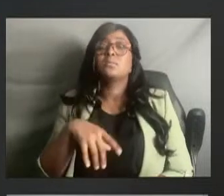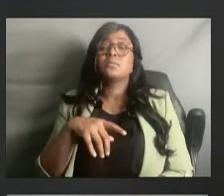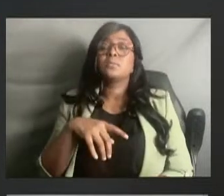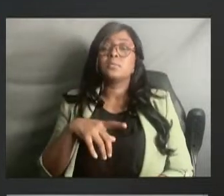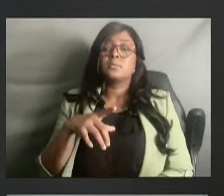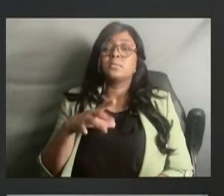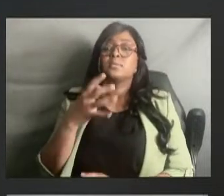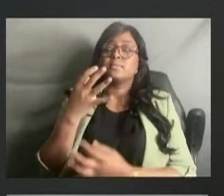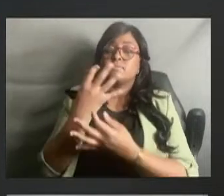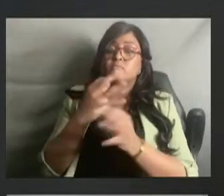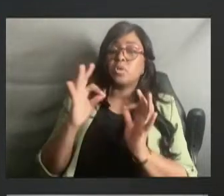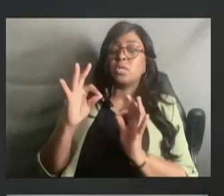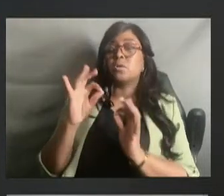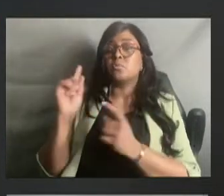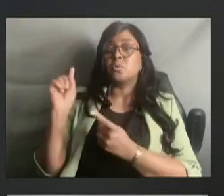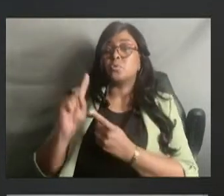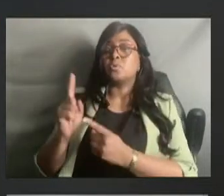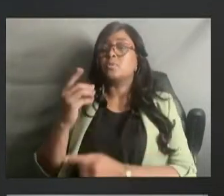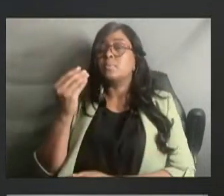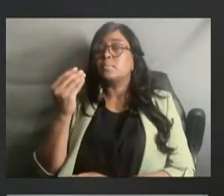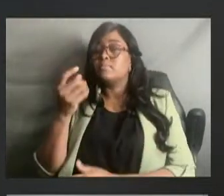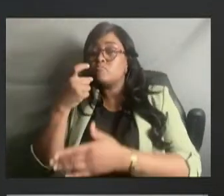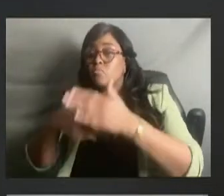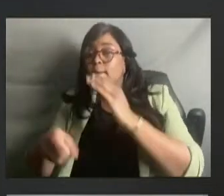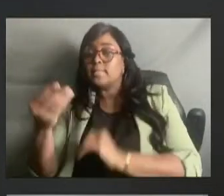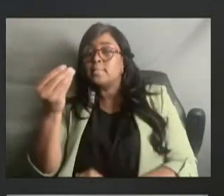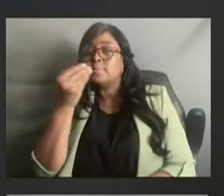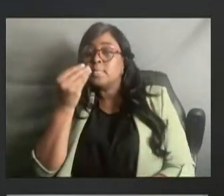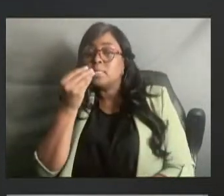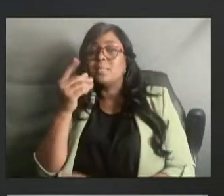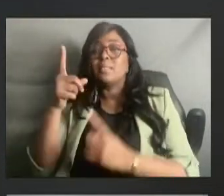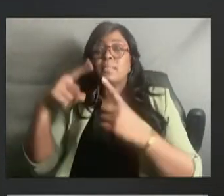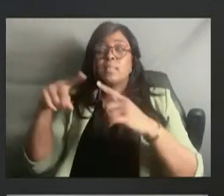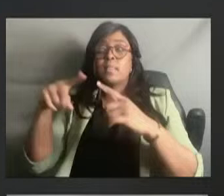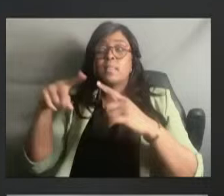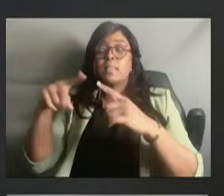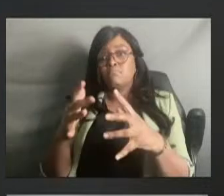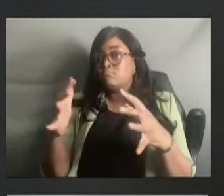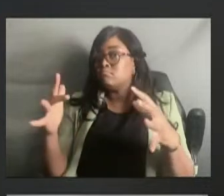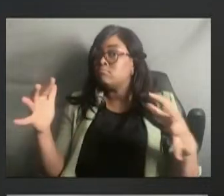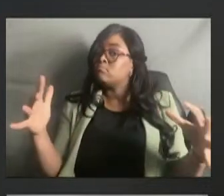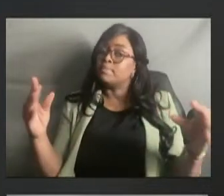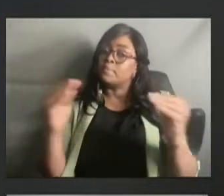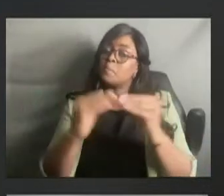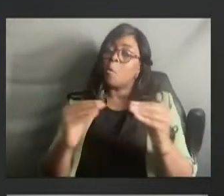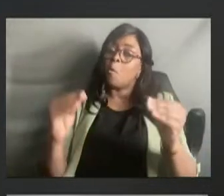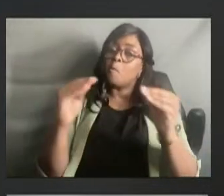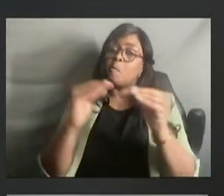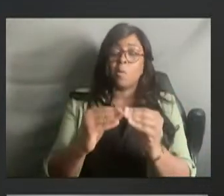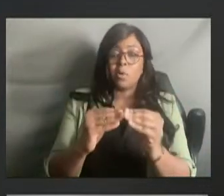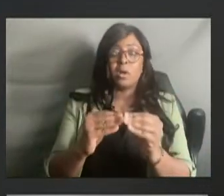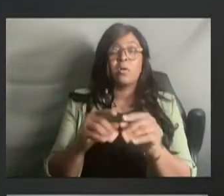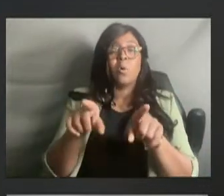eligible for our free and reduced meals, free and reduced